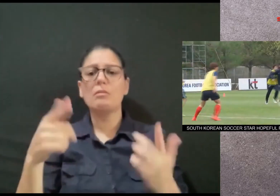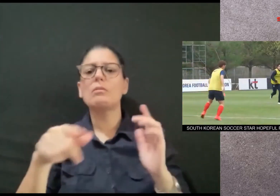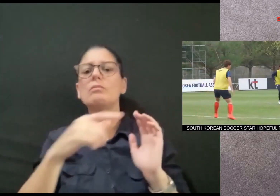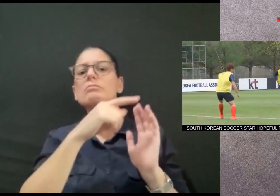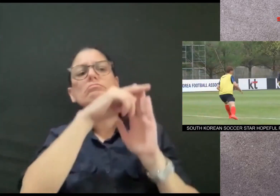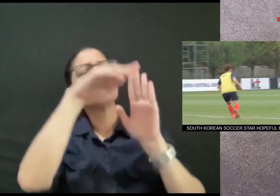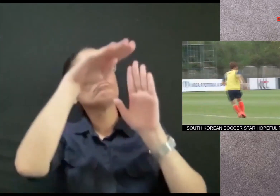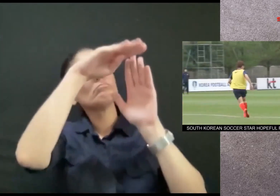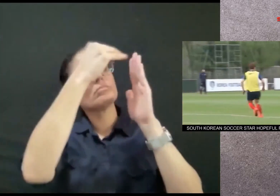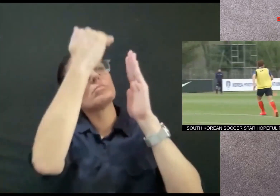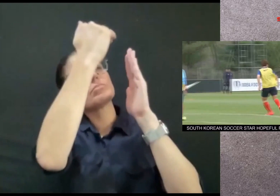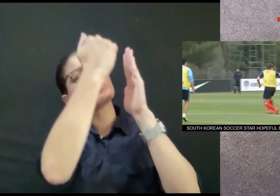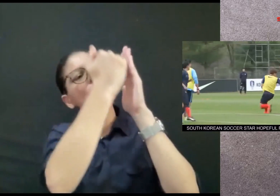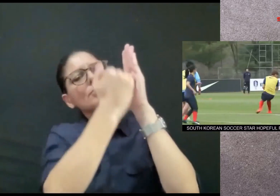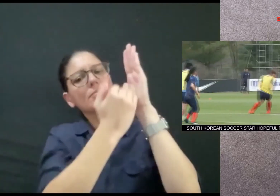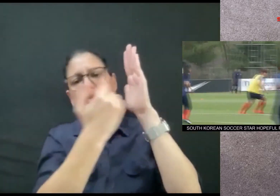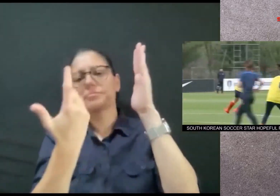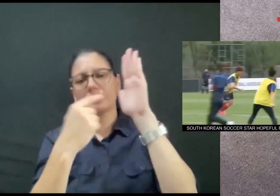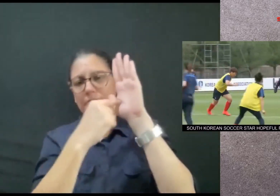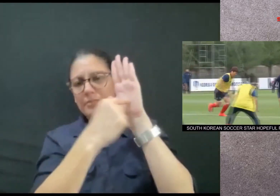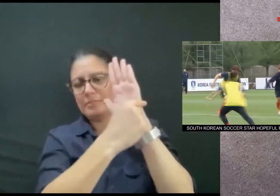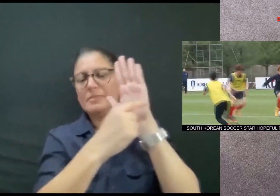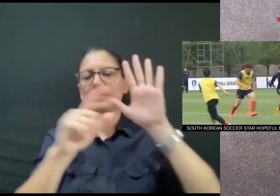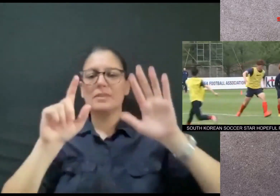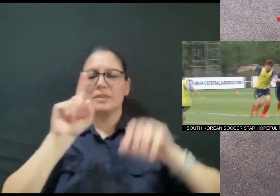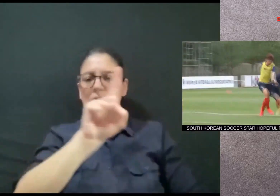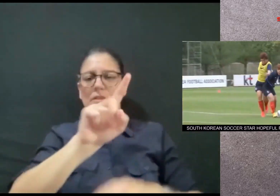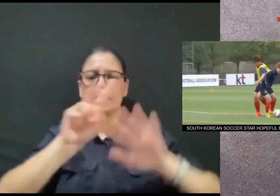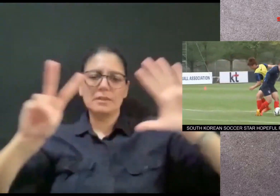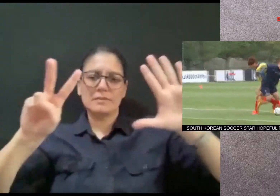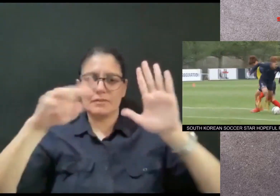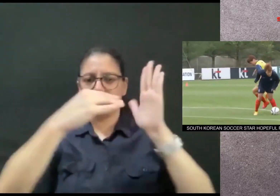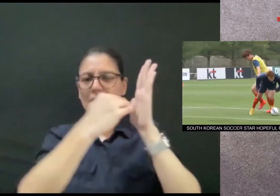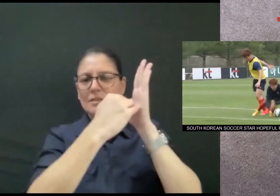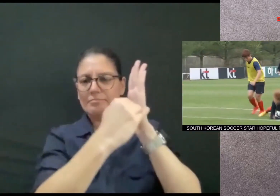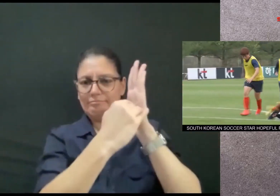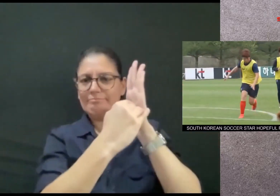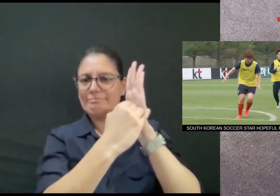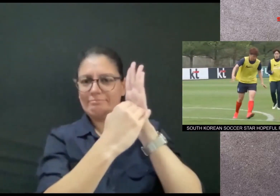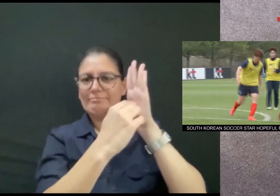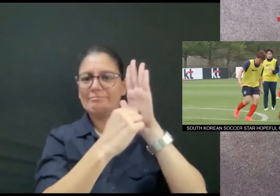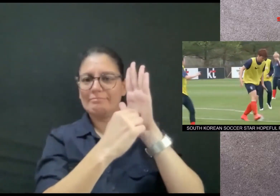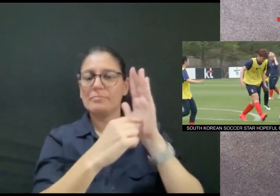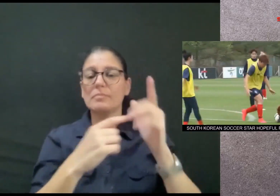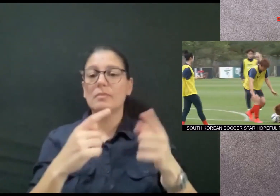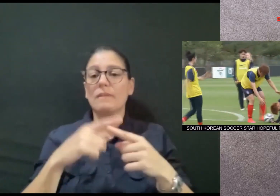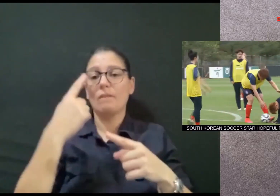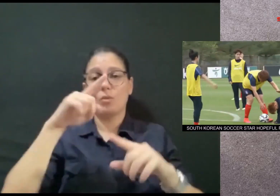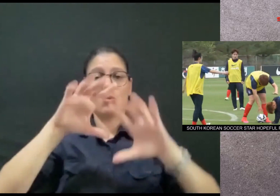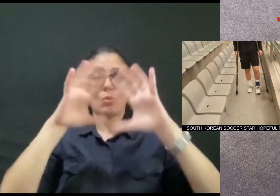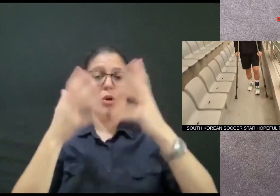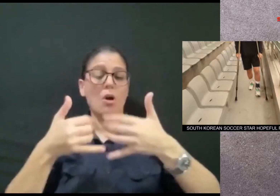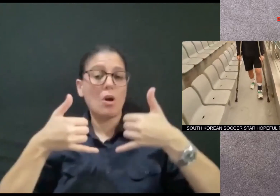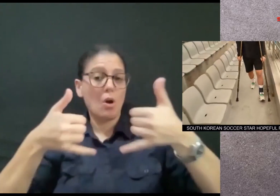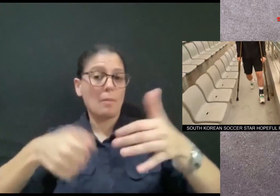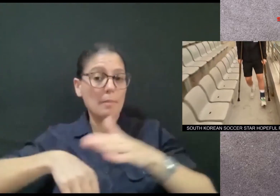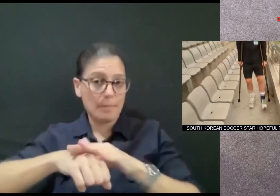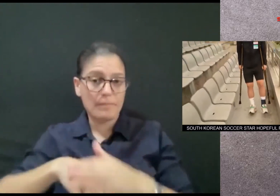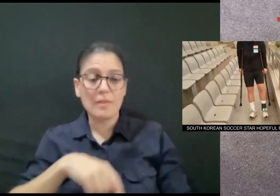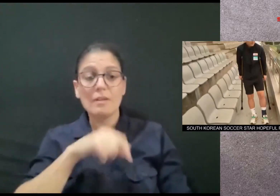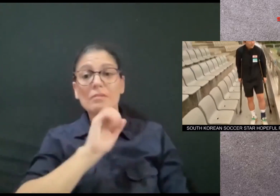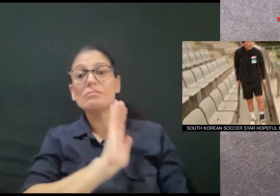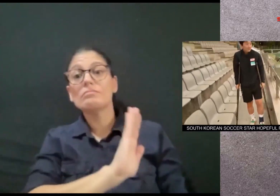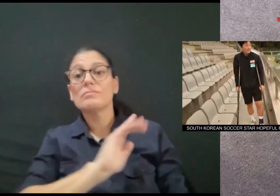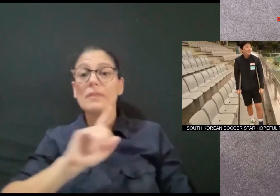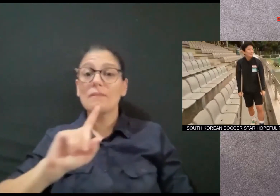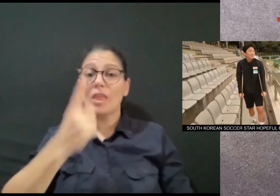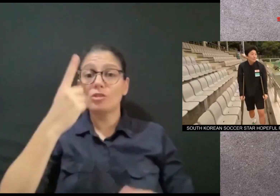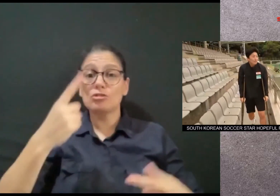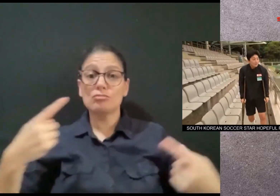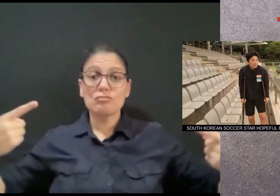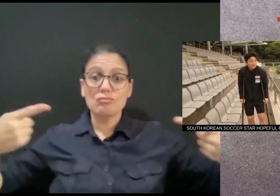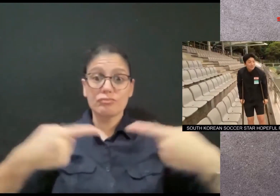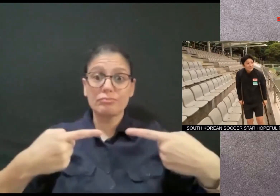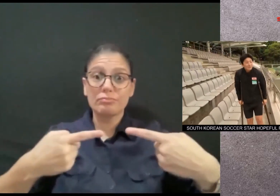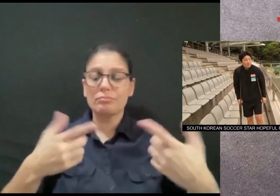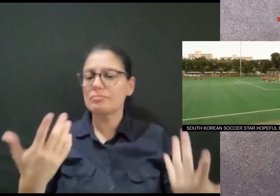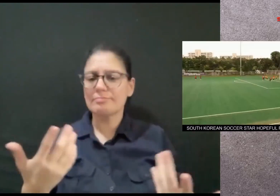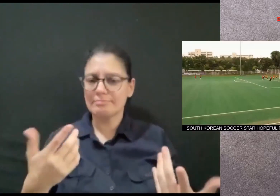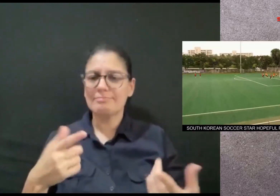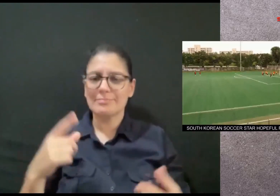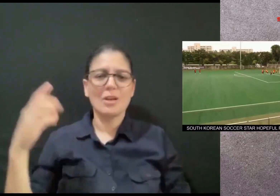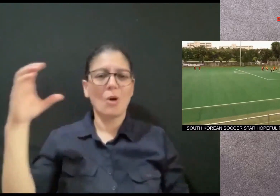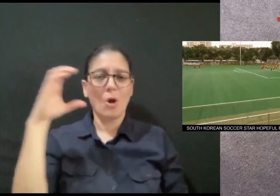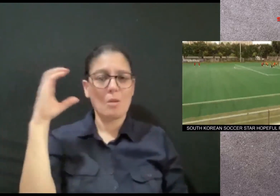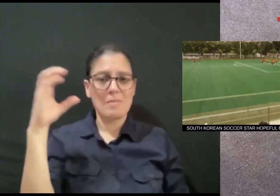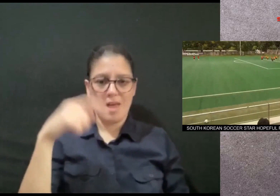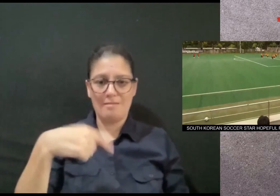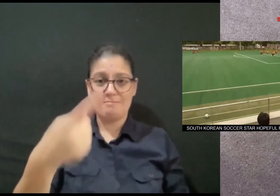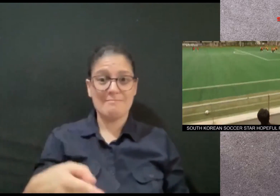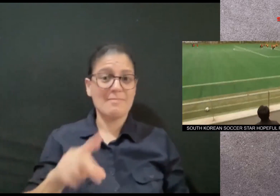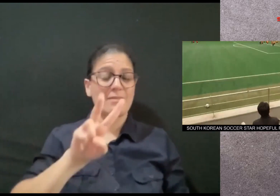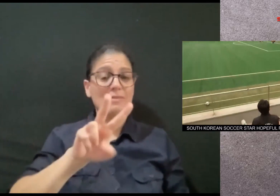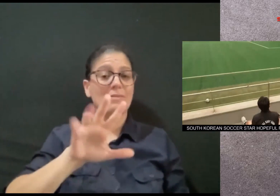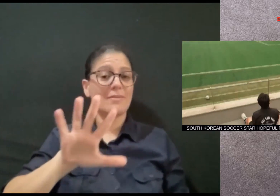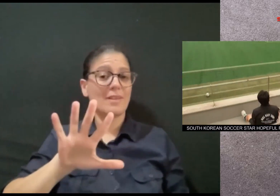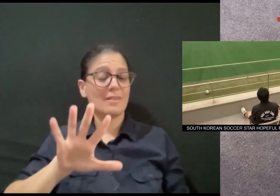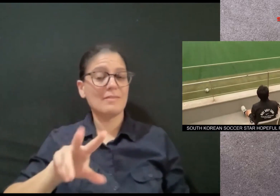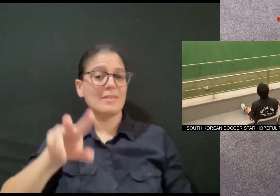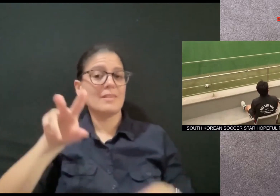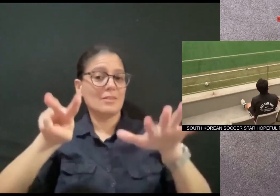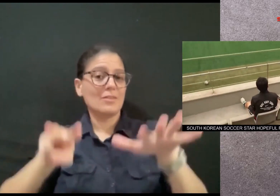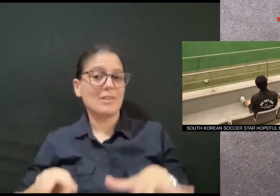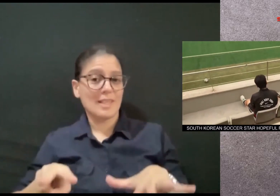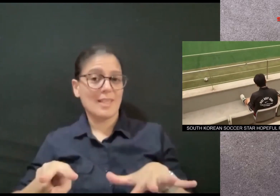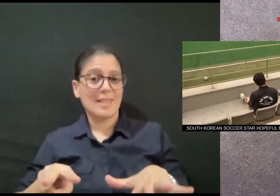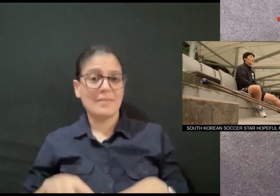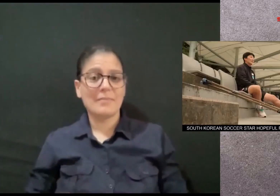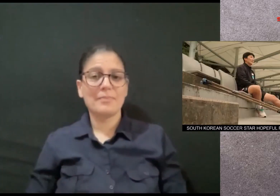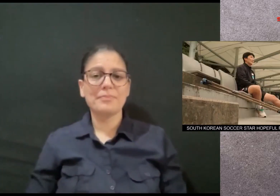in the world going into the World Cup its first match is against Colombia on July 25